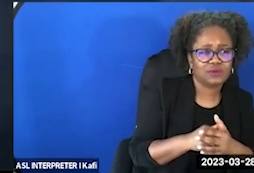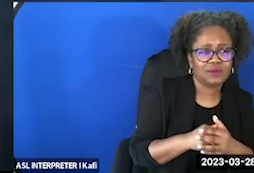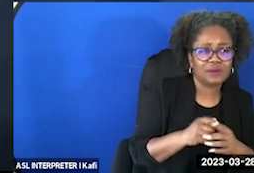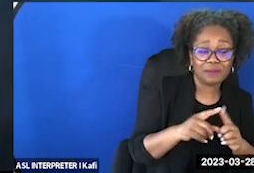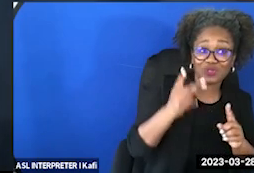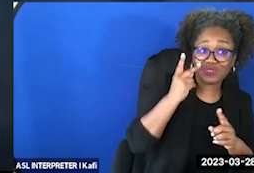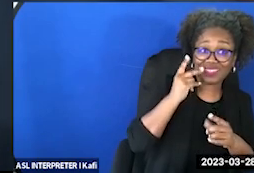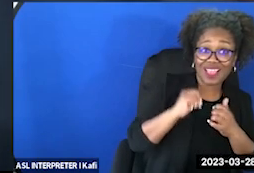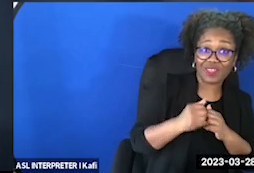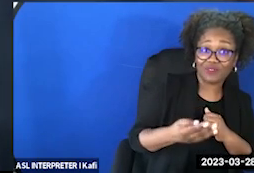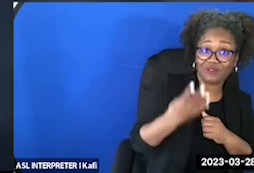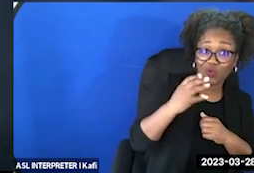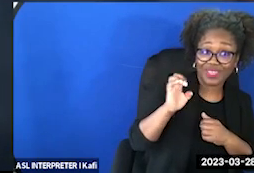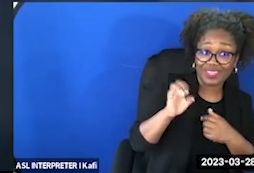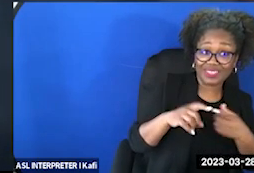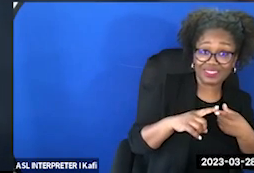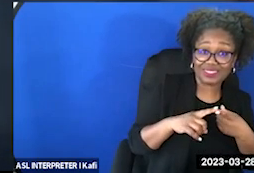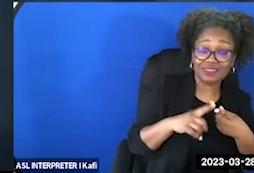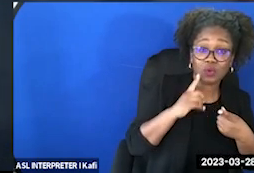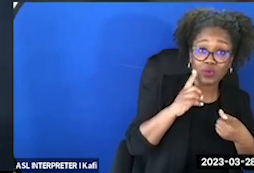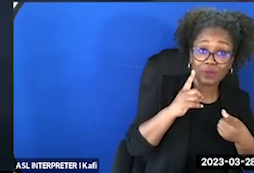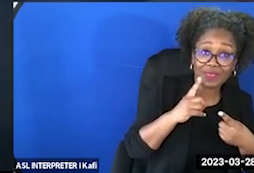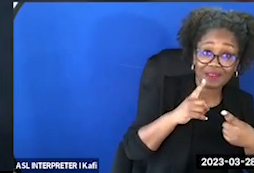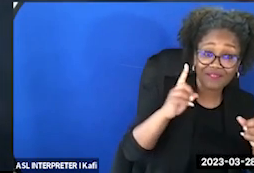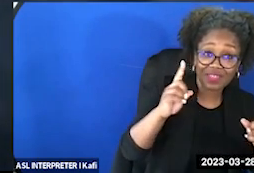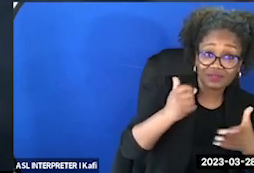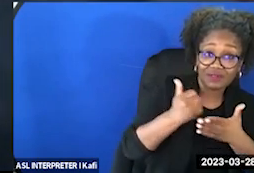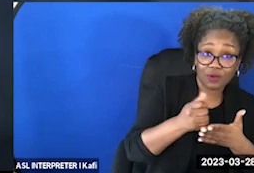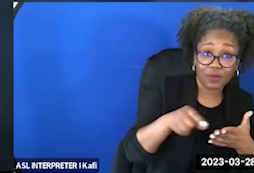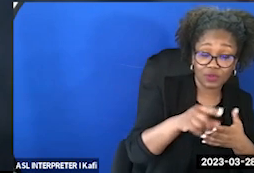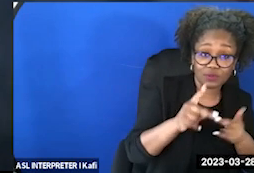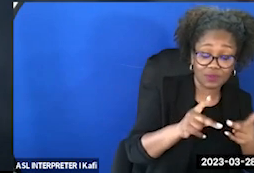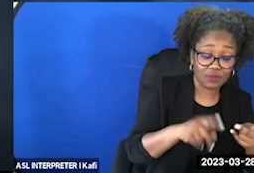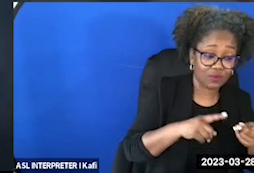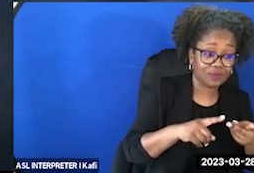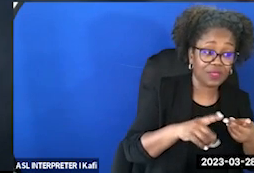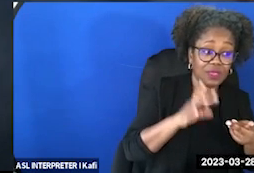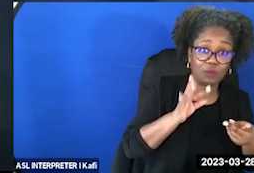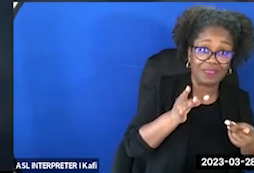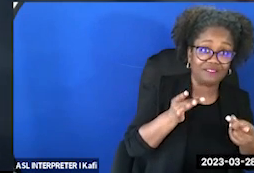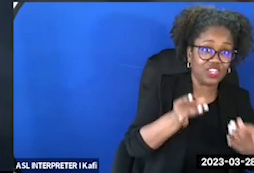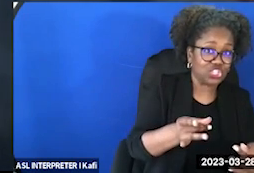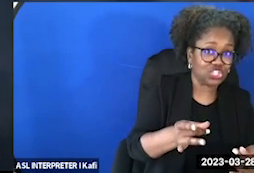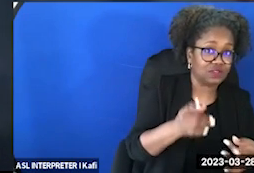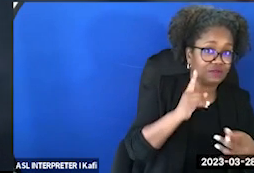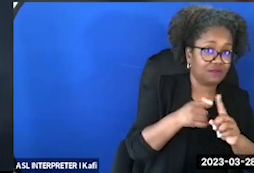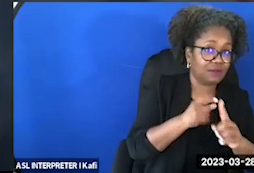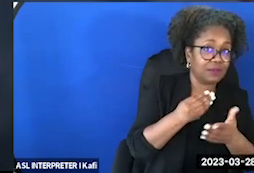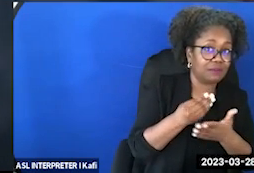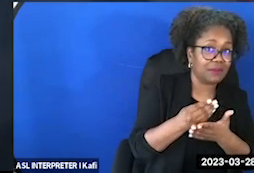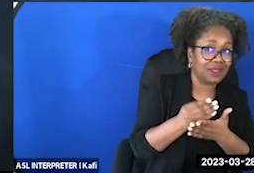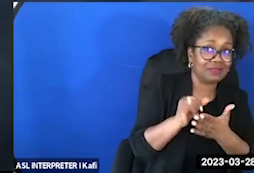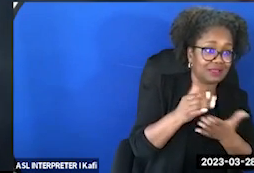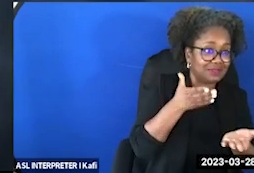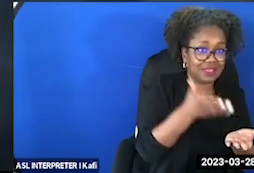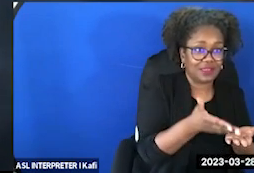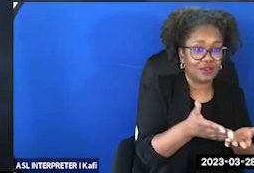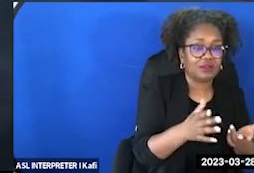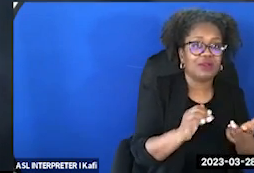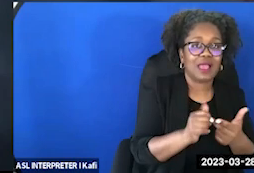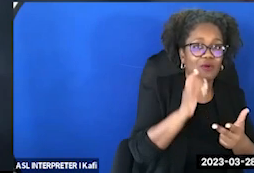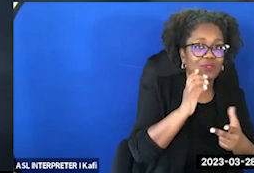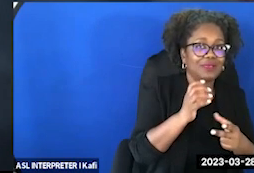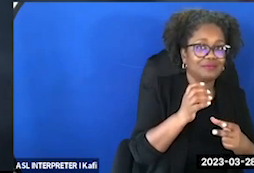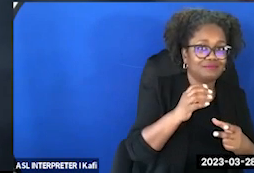Debbie Stine, Science & Technology Policy Academy: She is going to be effective in helping these people from an efficiency standpoint, you know, for the money that's being there. How are they getting the best societal bang for the buck.